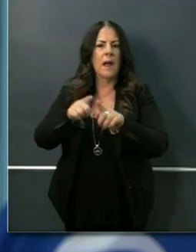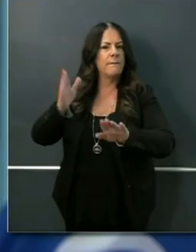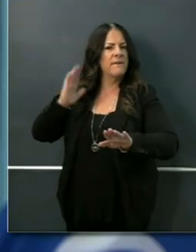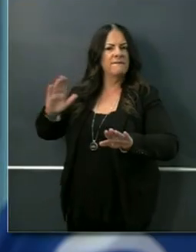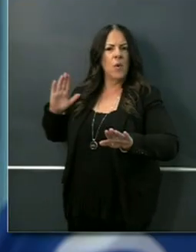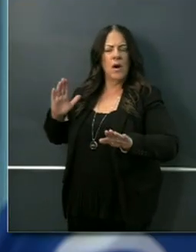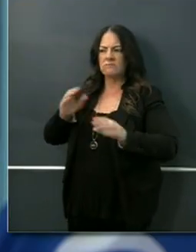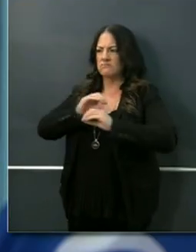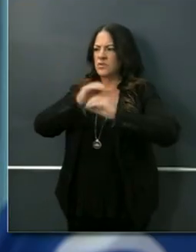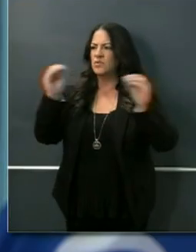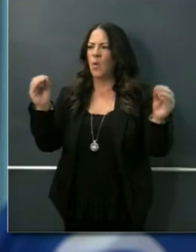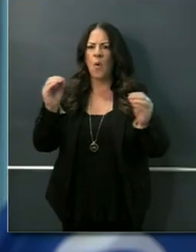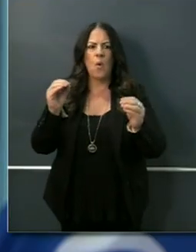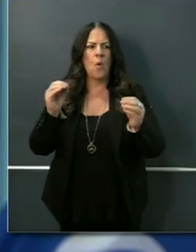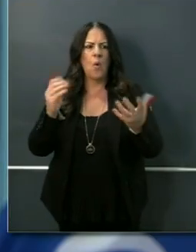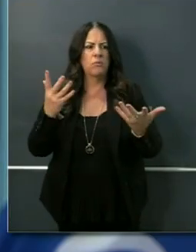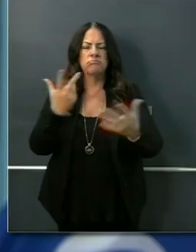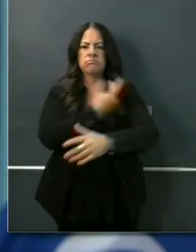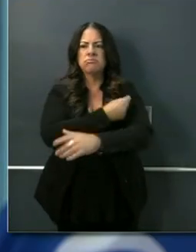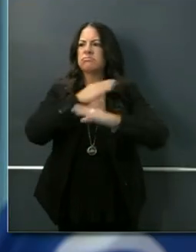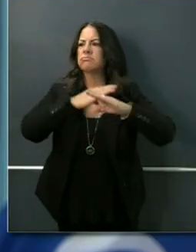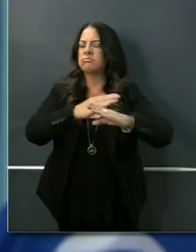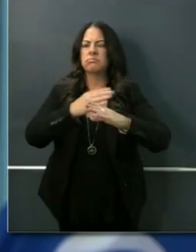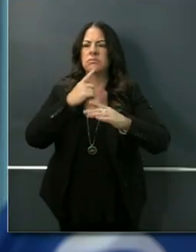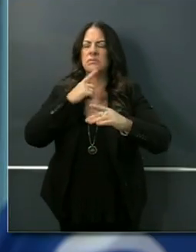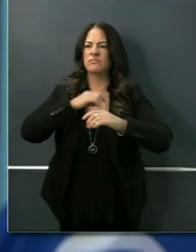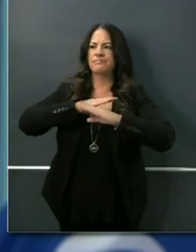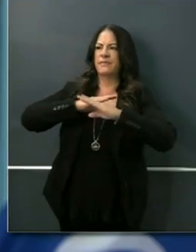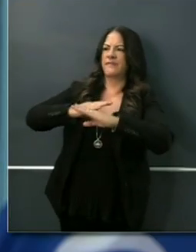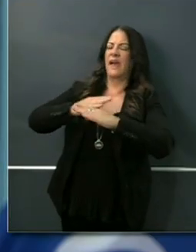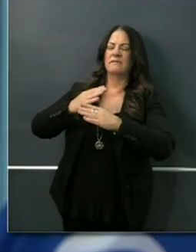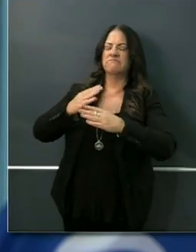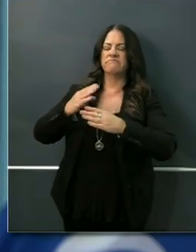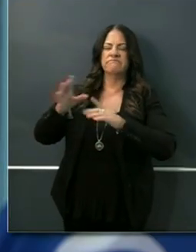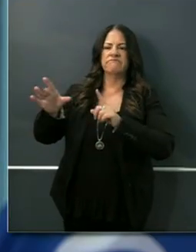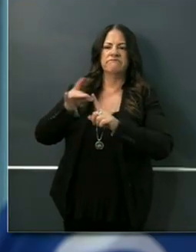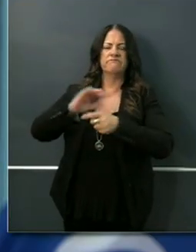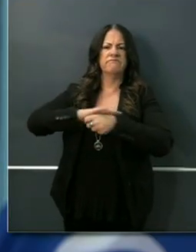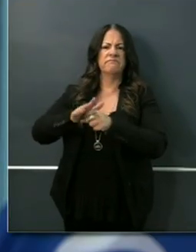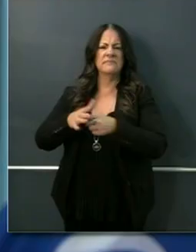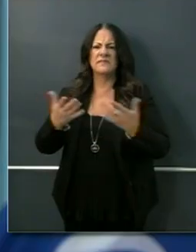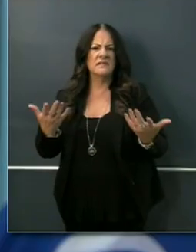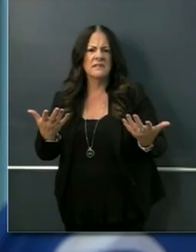REOPENING WITH CONDITIONS. THIS VIRUS, WE ARE NOT IMMUNE FROM THIS VIRUS. THERE IS NO VACCINE FOR THIS VIRUS.